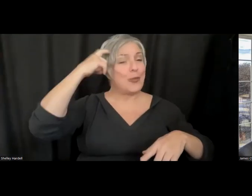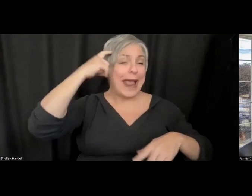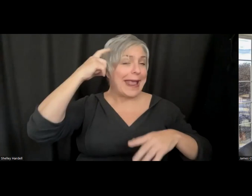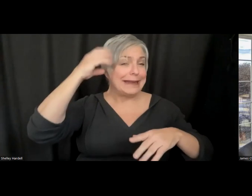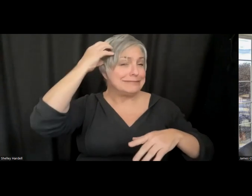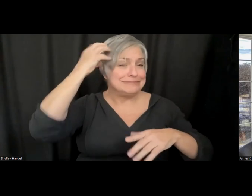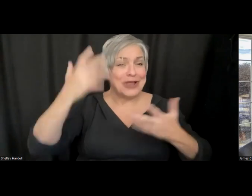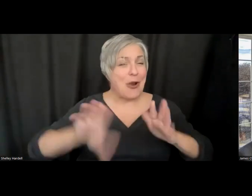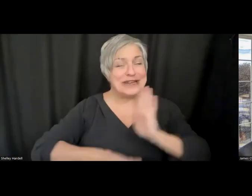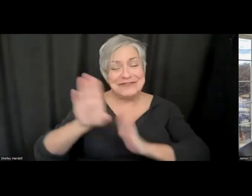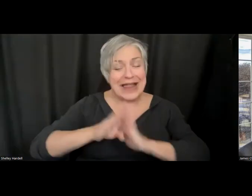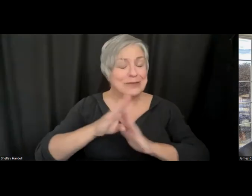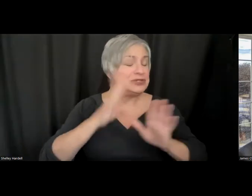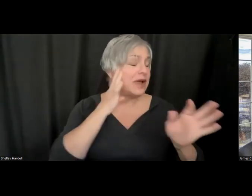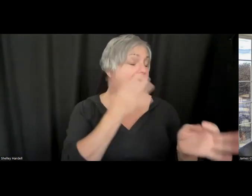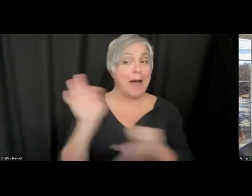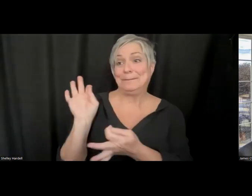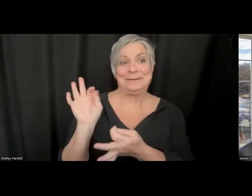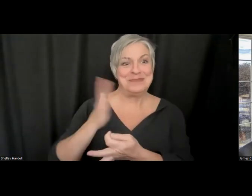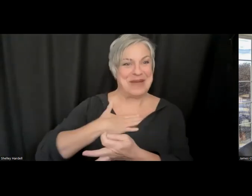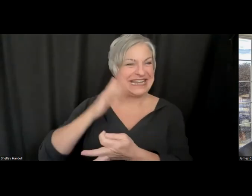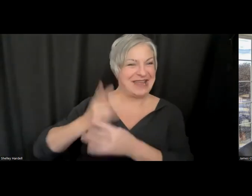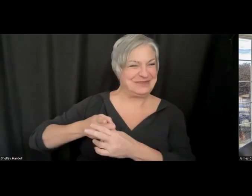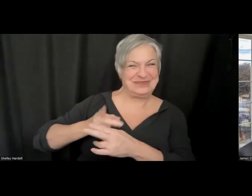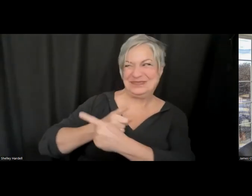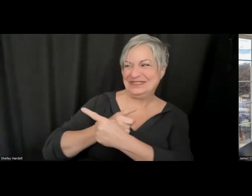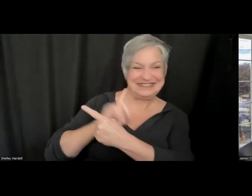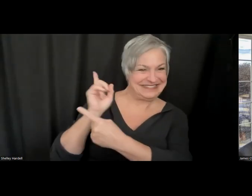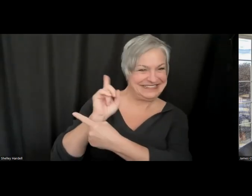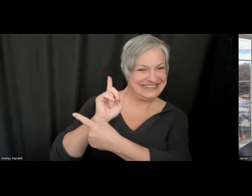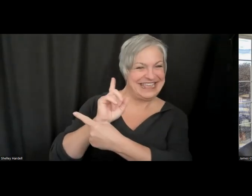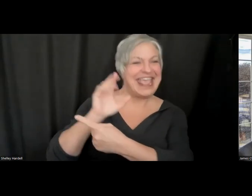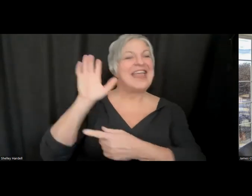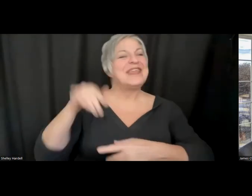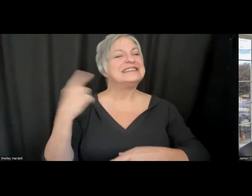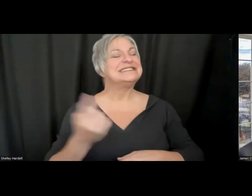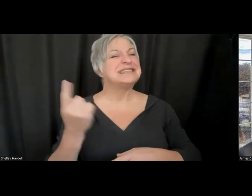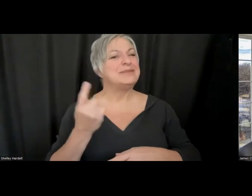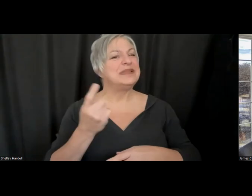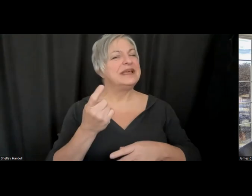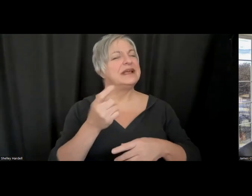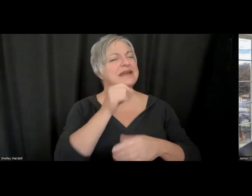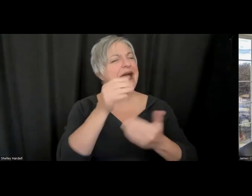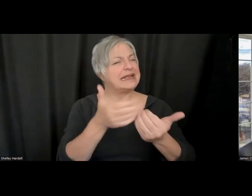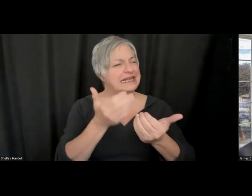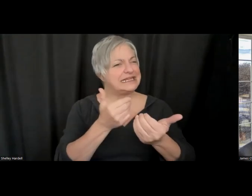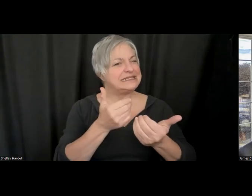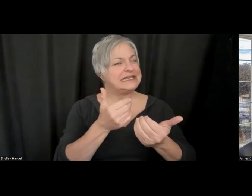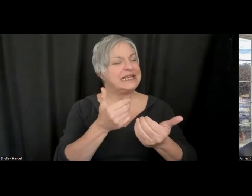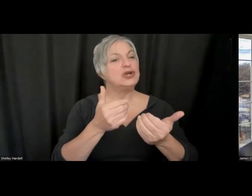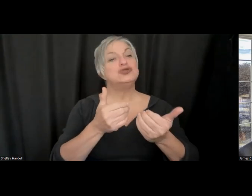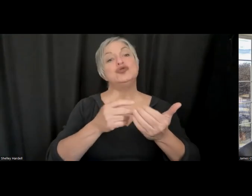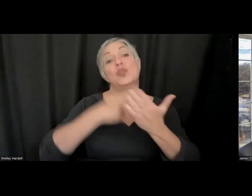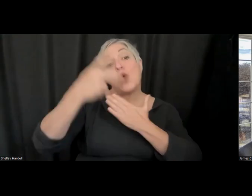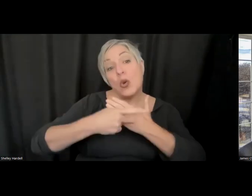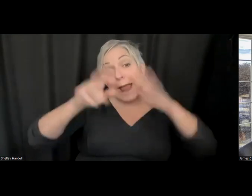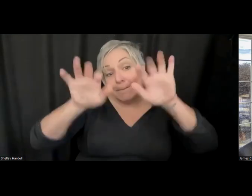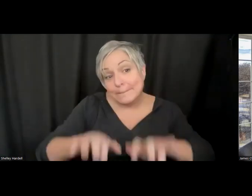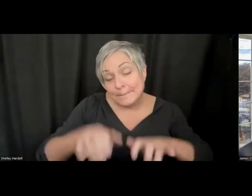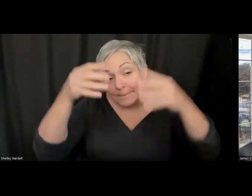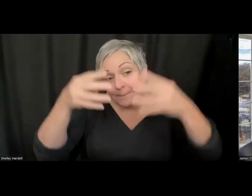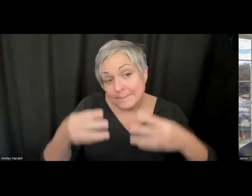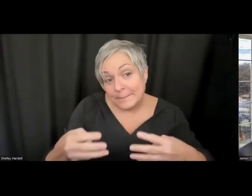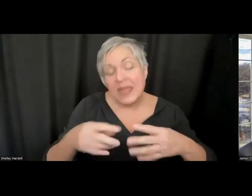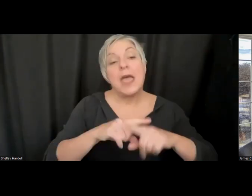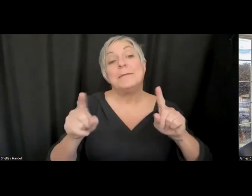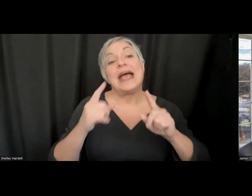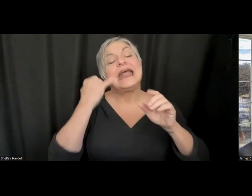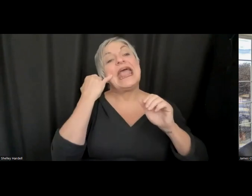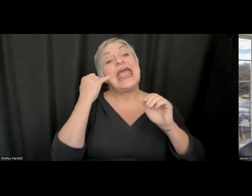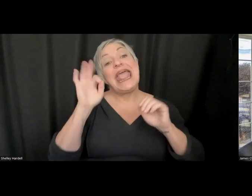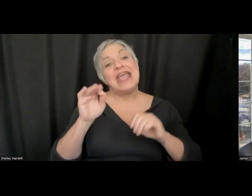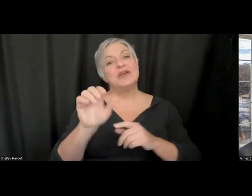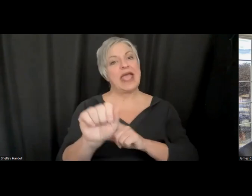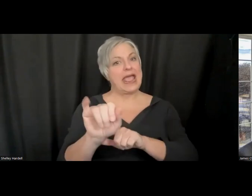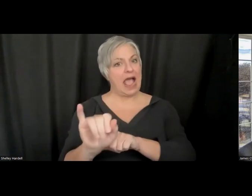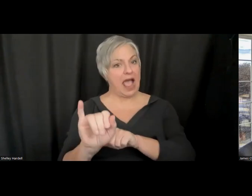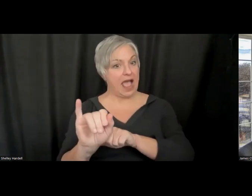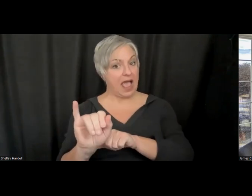trained to zero in on that. If we had a lot more AI, or a lot